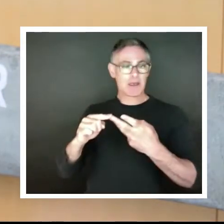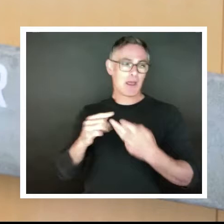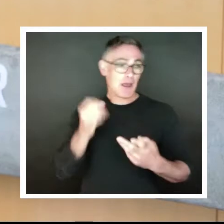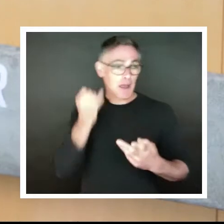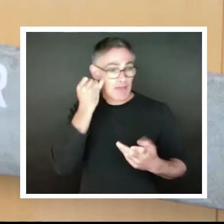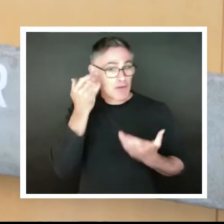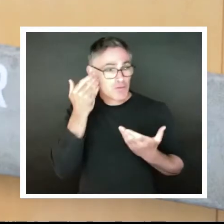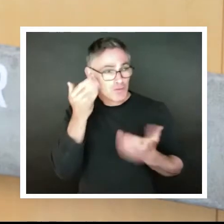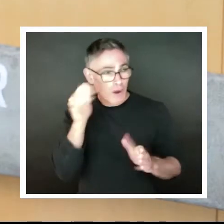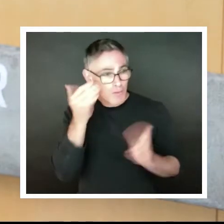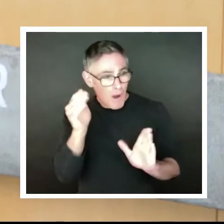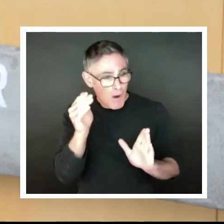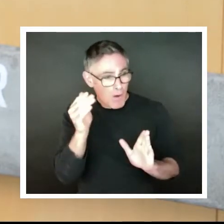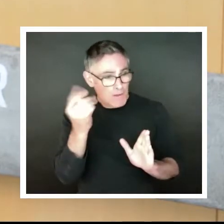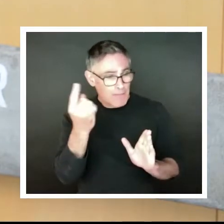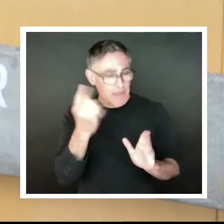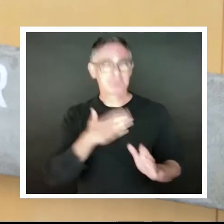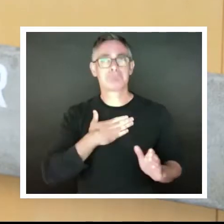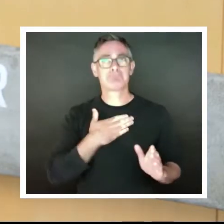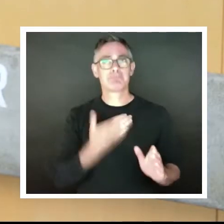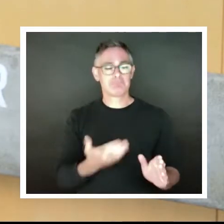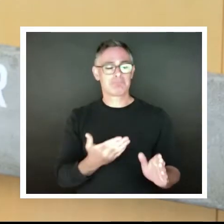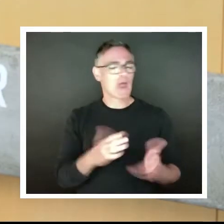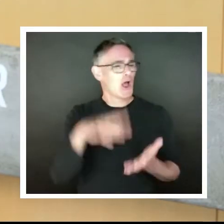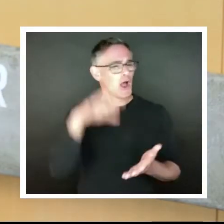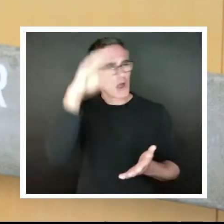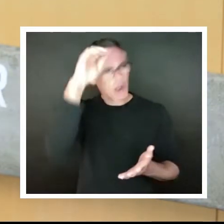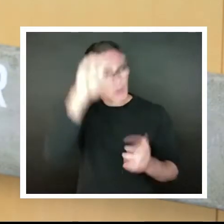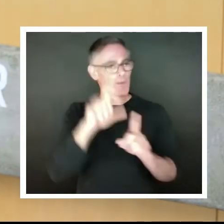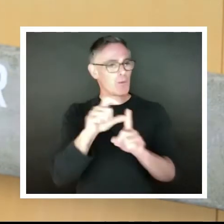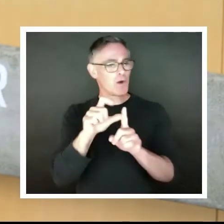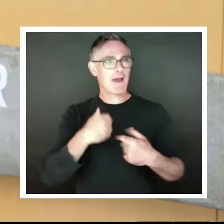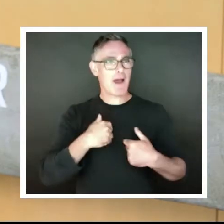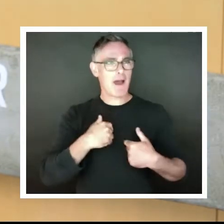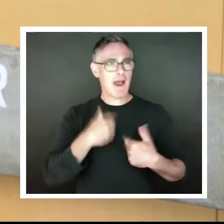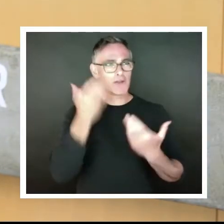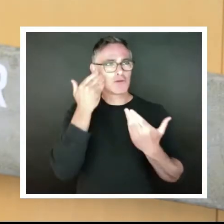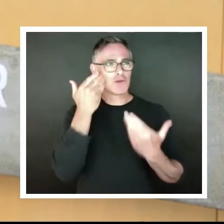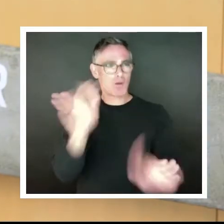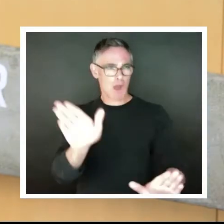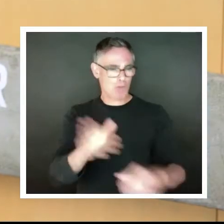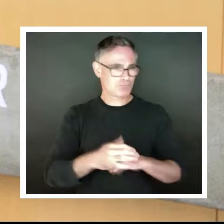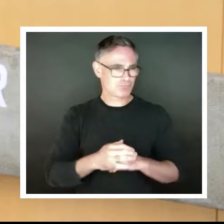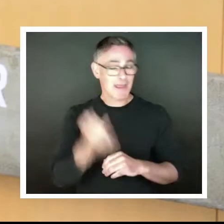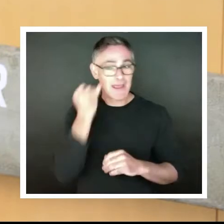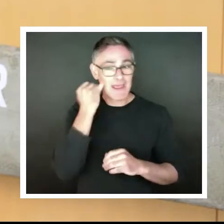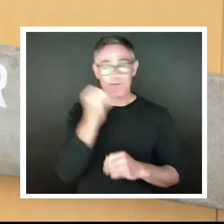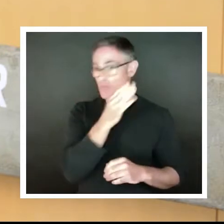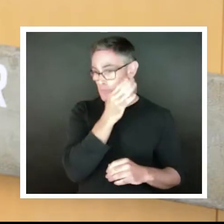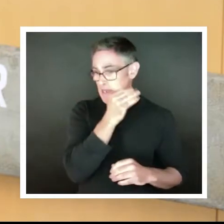Learn to say the words I do not know. If you pretend you know and you really don't,